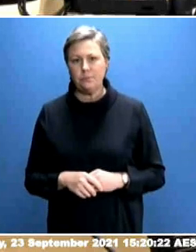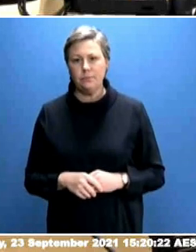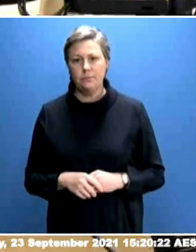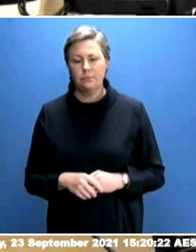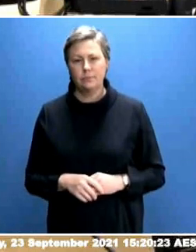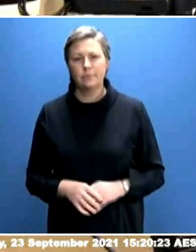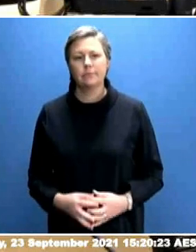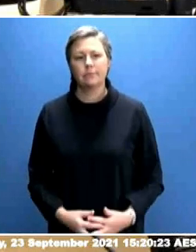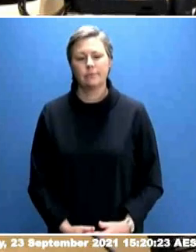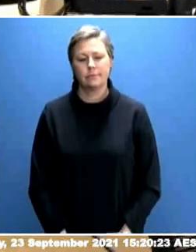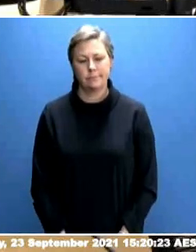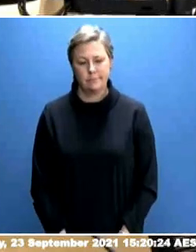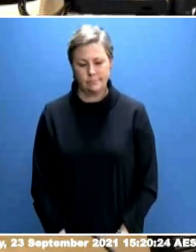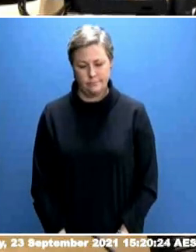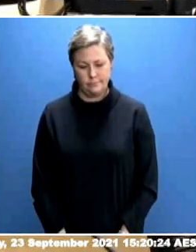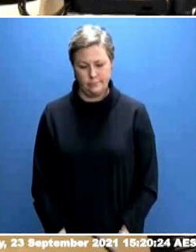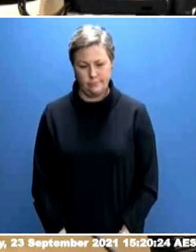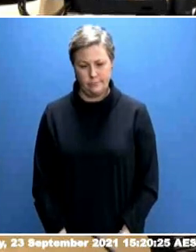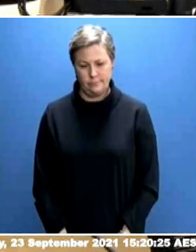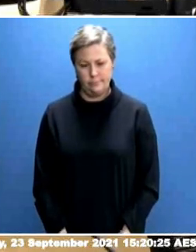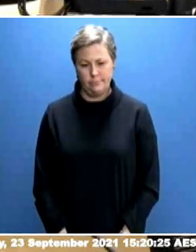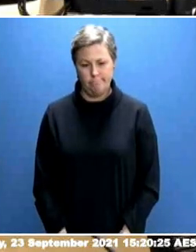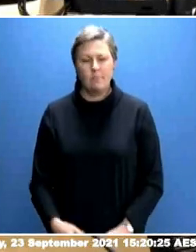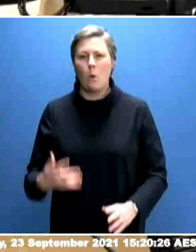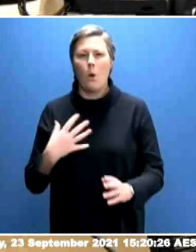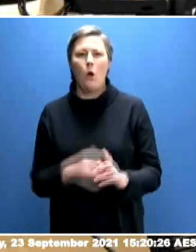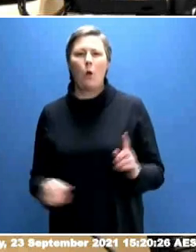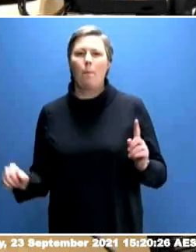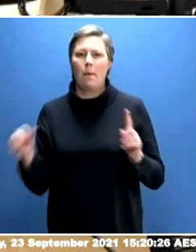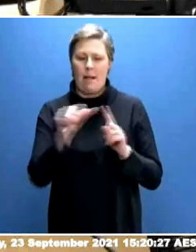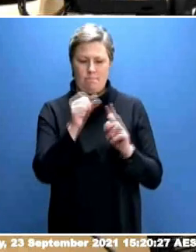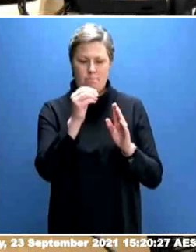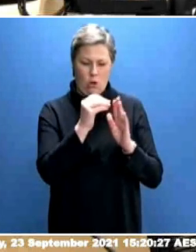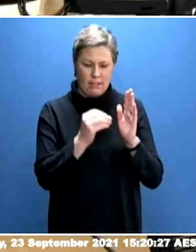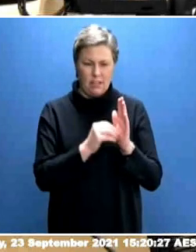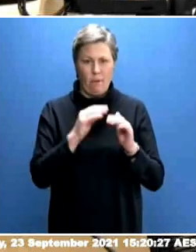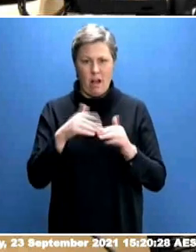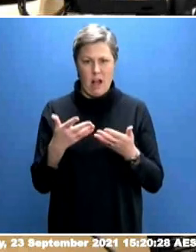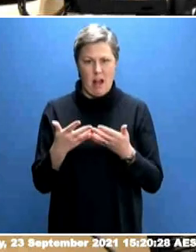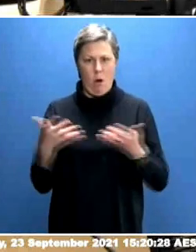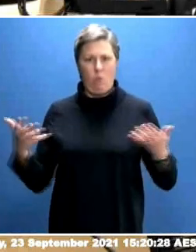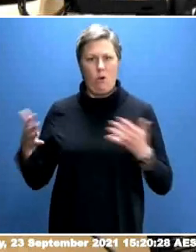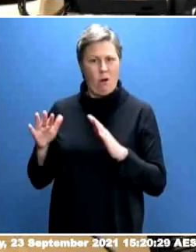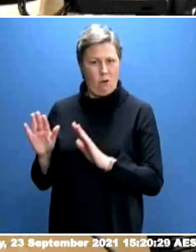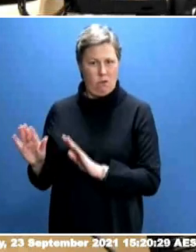Just coming back to the policy document, please, and the duration of the placement,